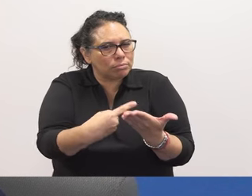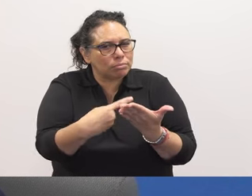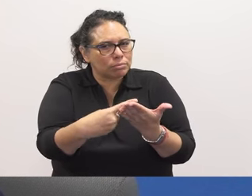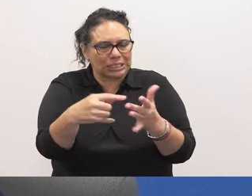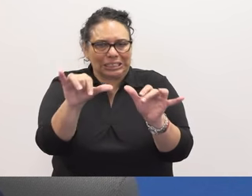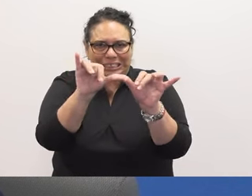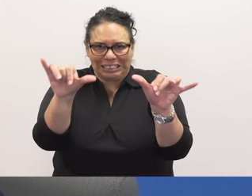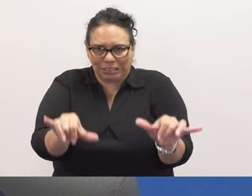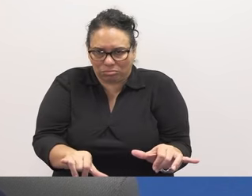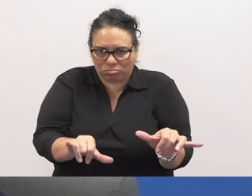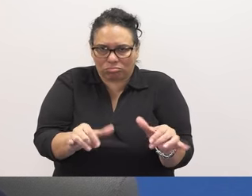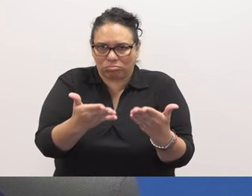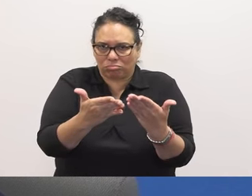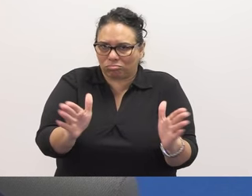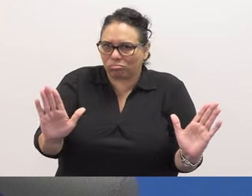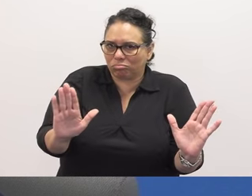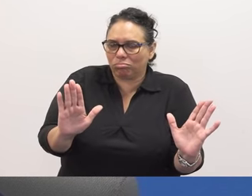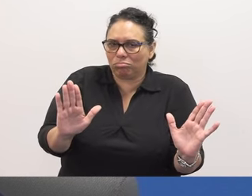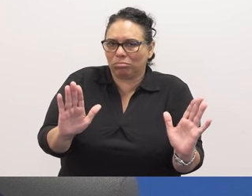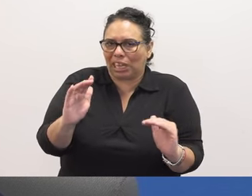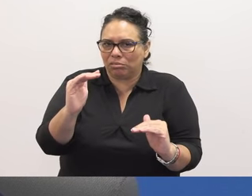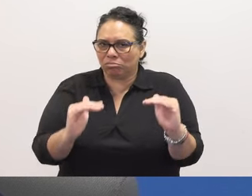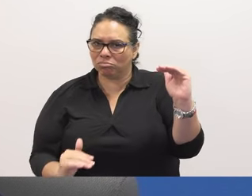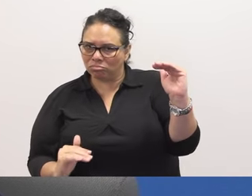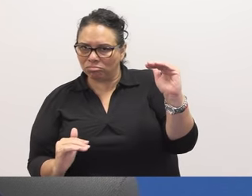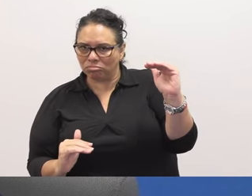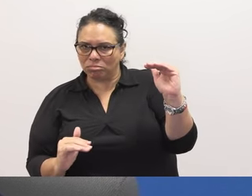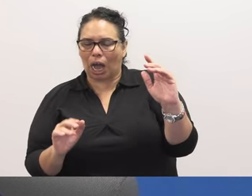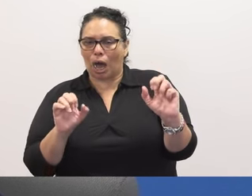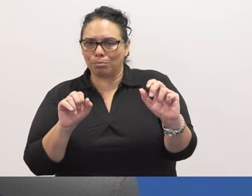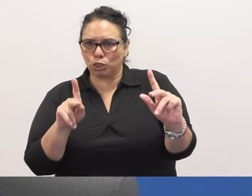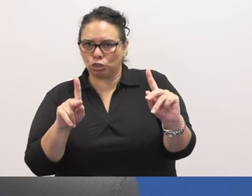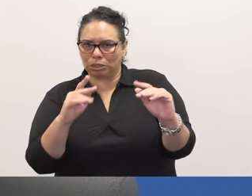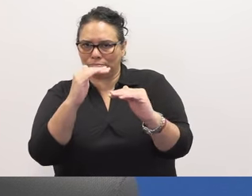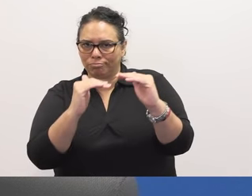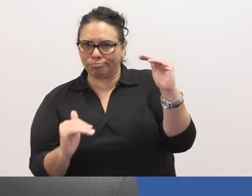is disparity of opportunities and disparities of experiences.